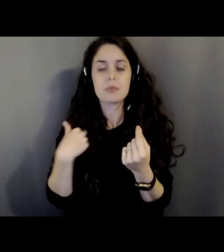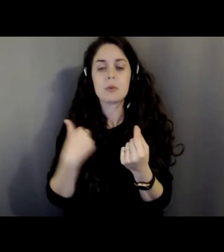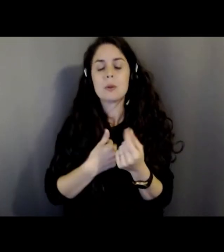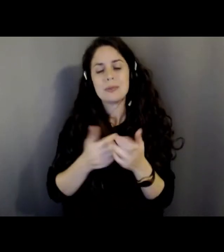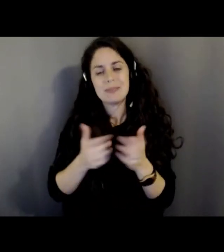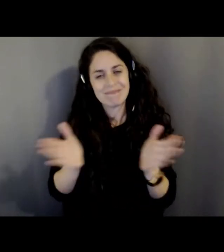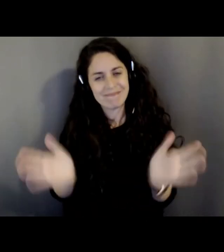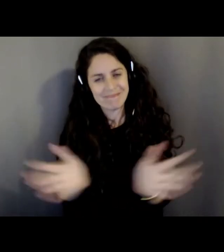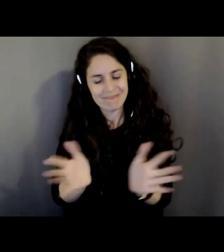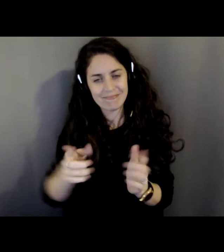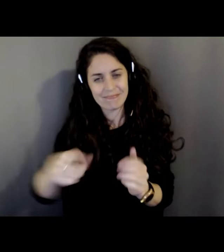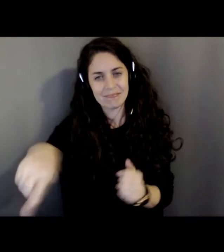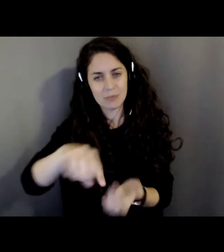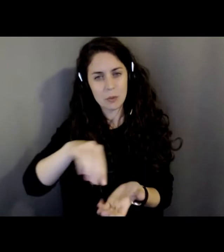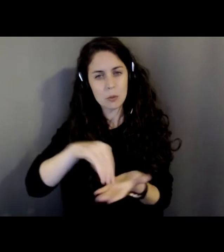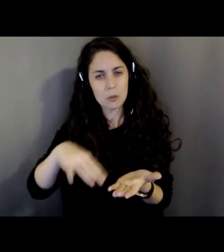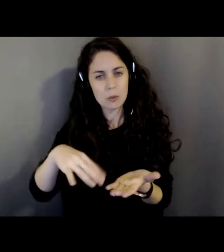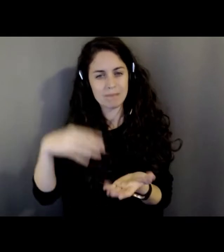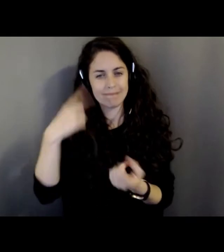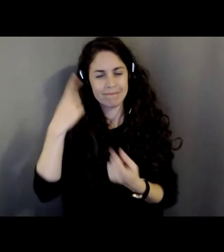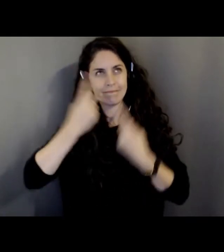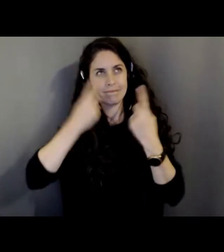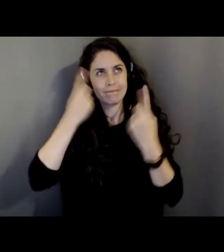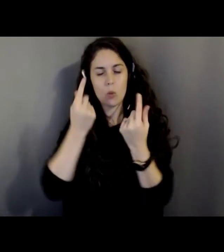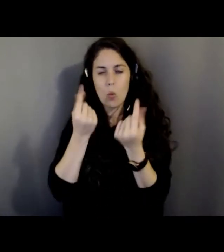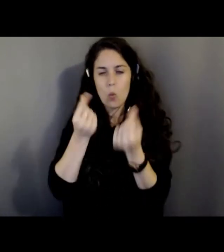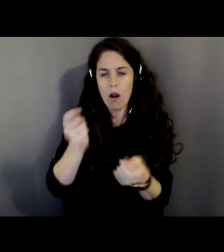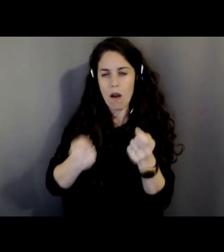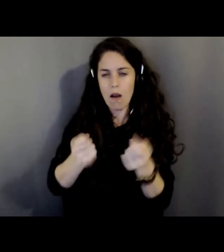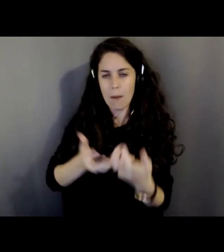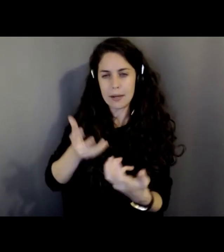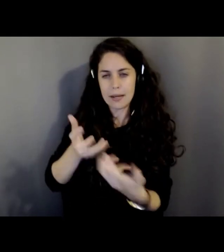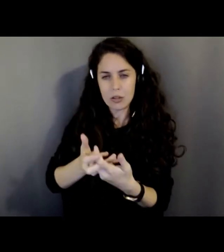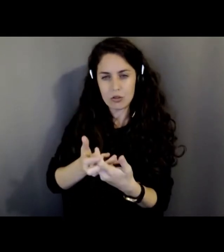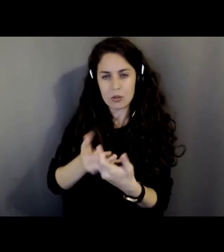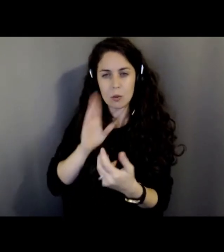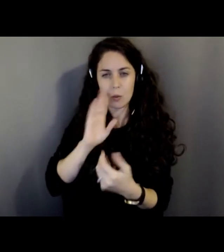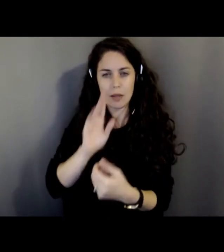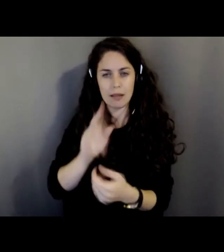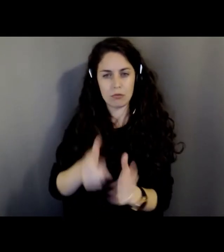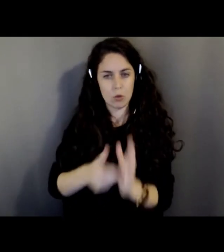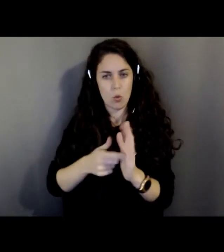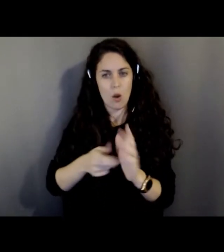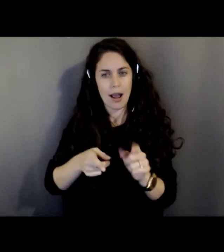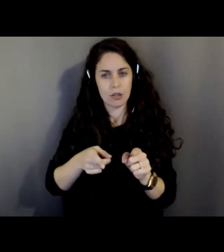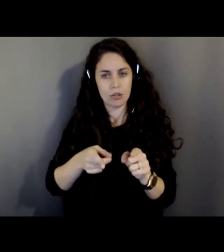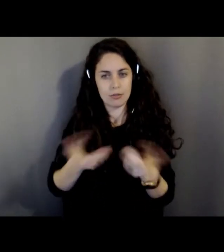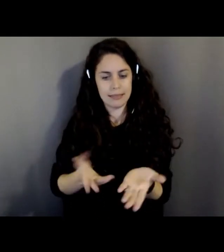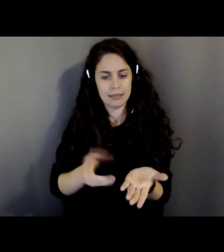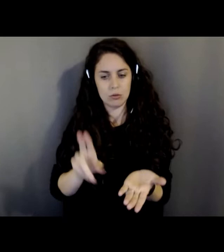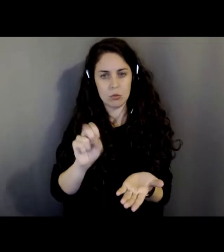about what accommodations they will need during their time with us, and what would be useful to